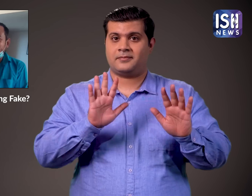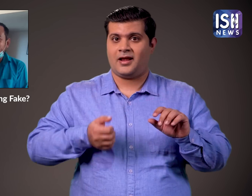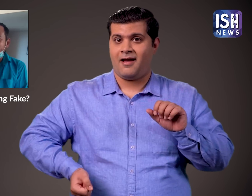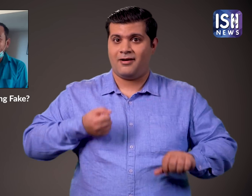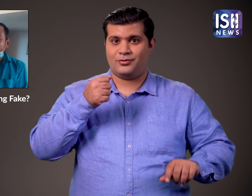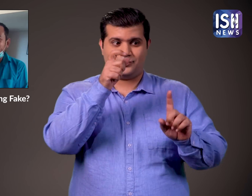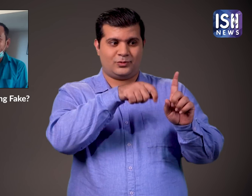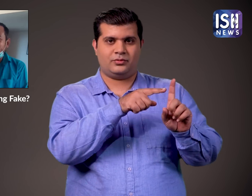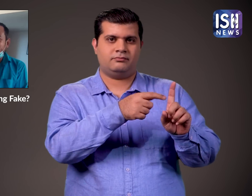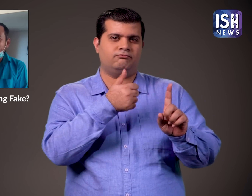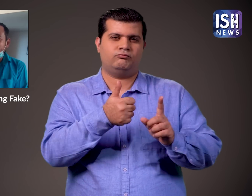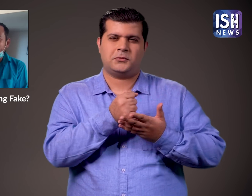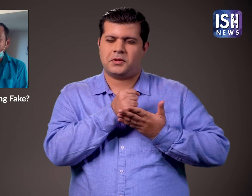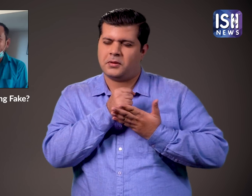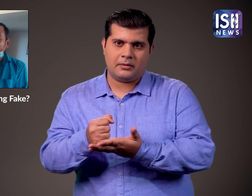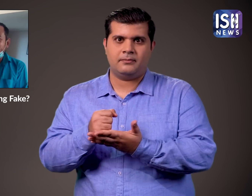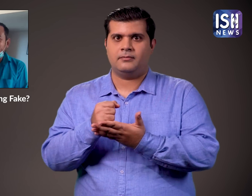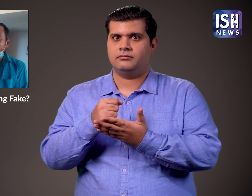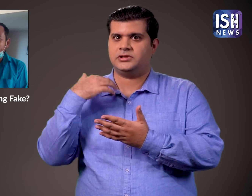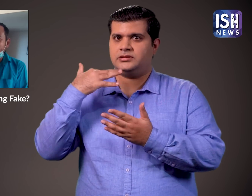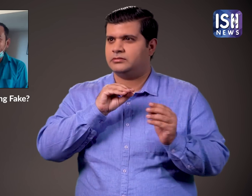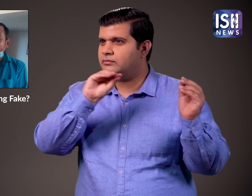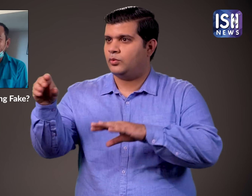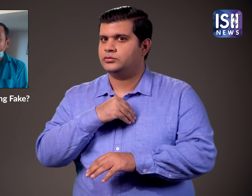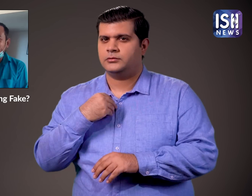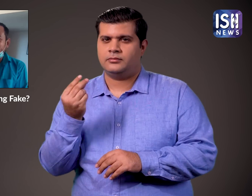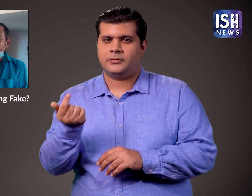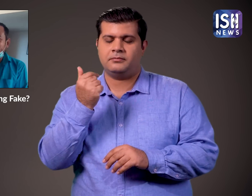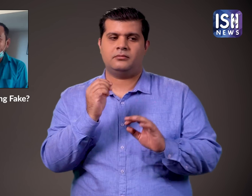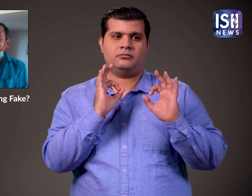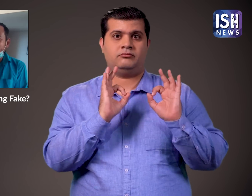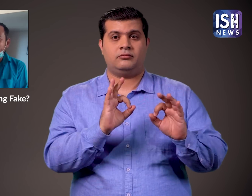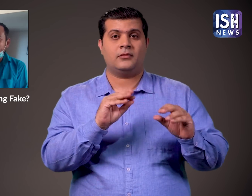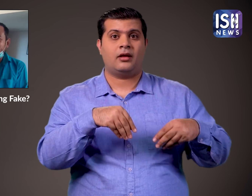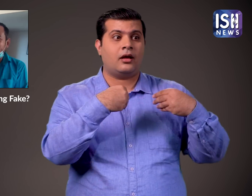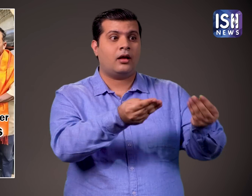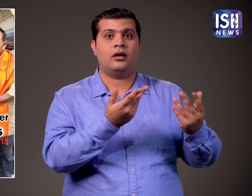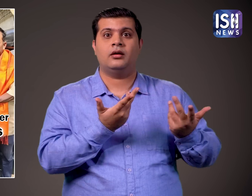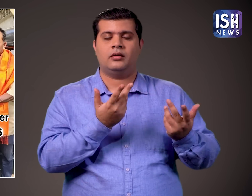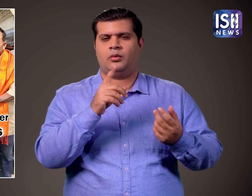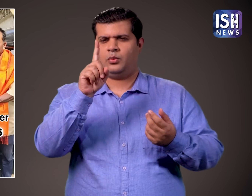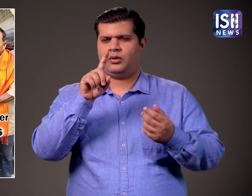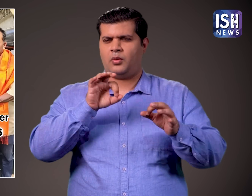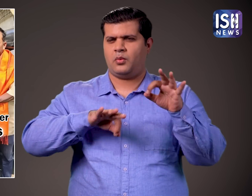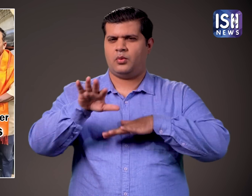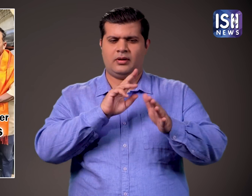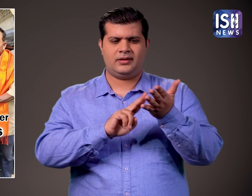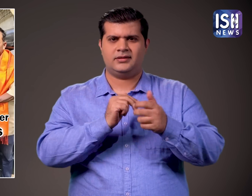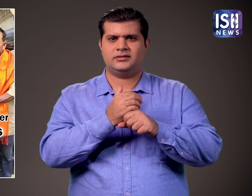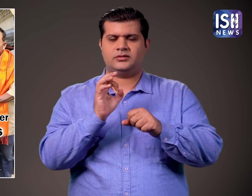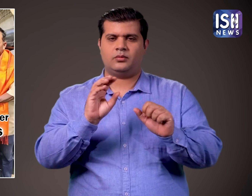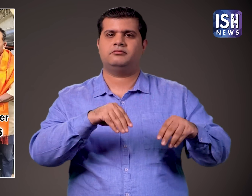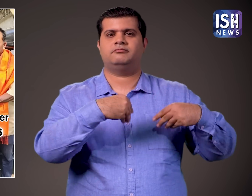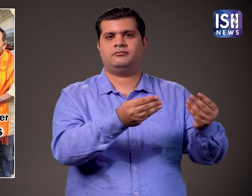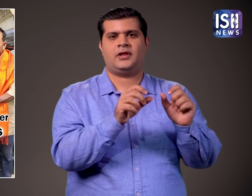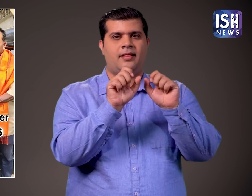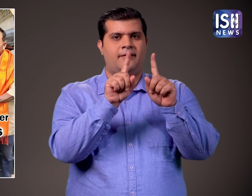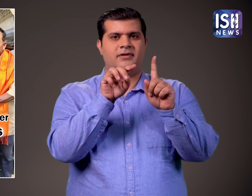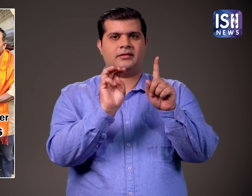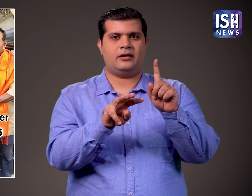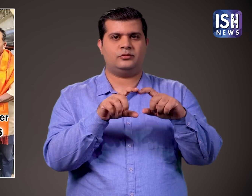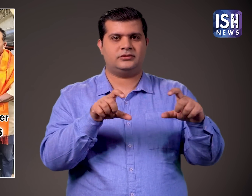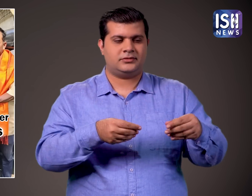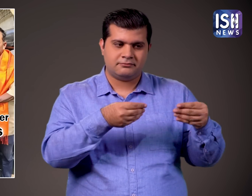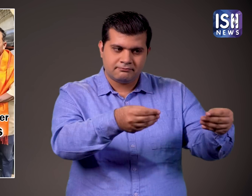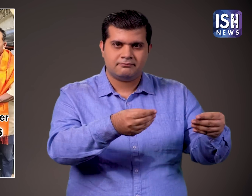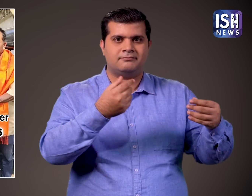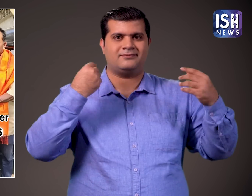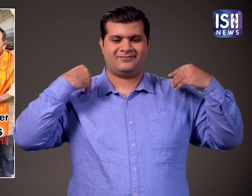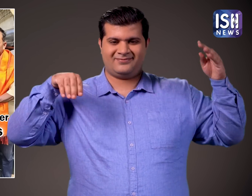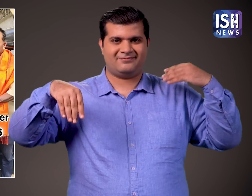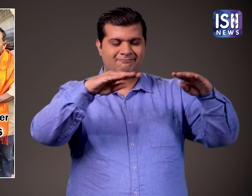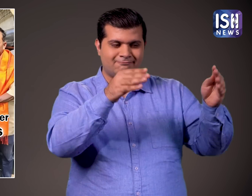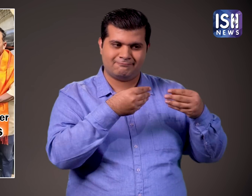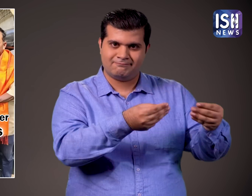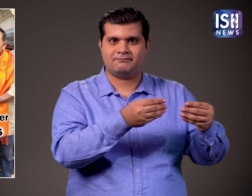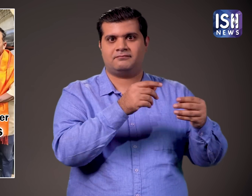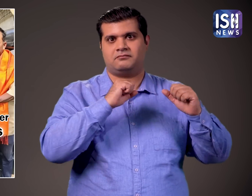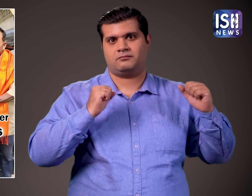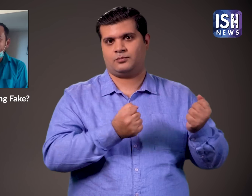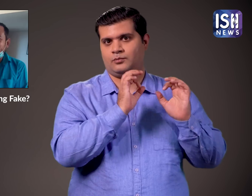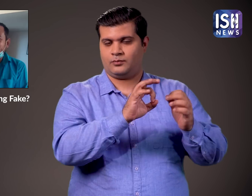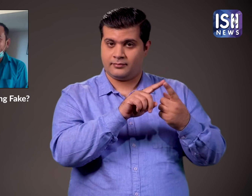The auto driver was kind to rush him to the hospital, receiving ₹11,000 and recognition from an NGO for his good deed.